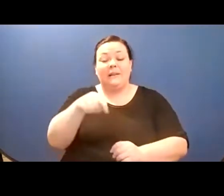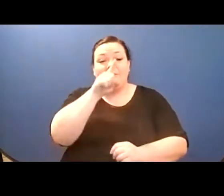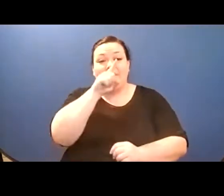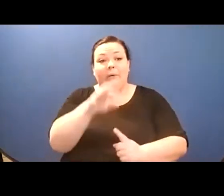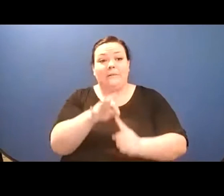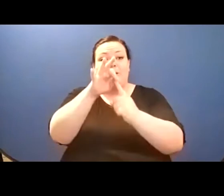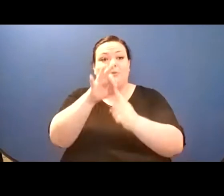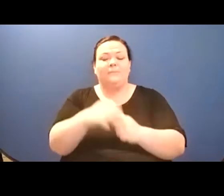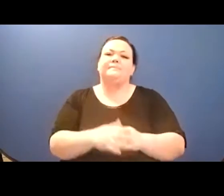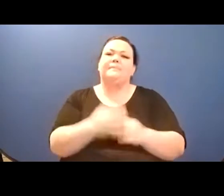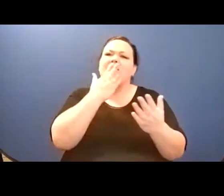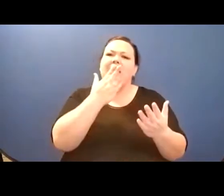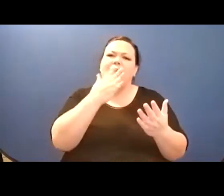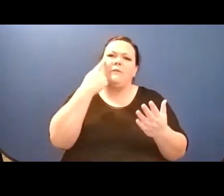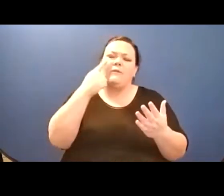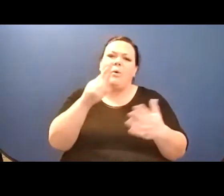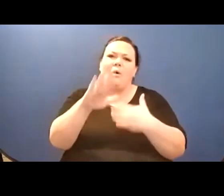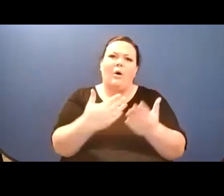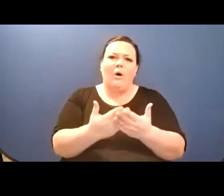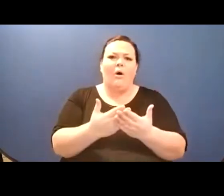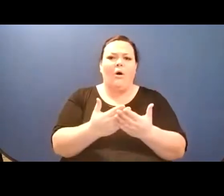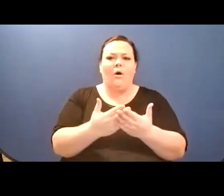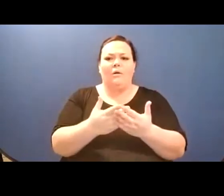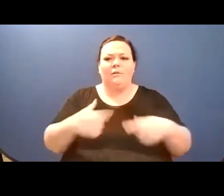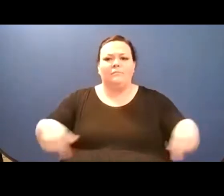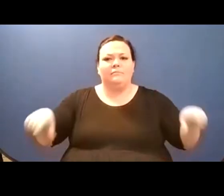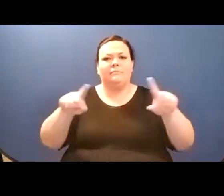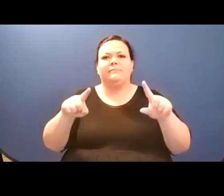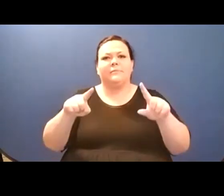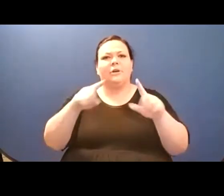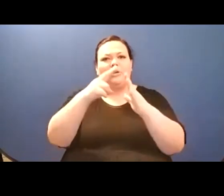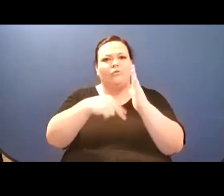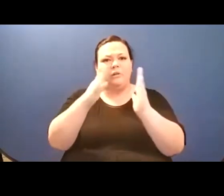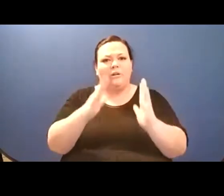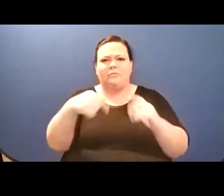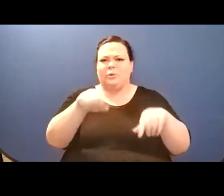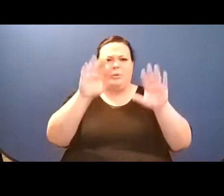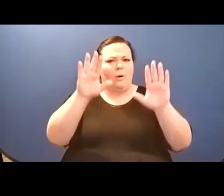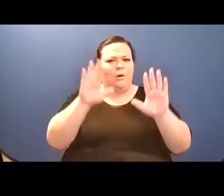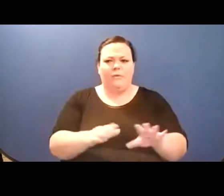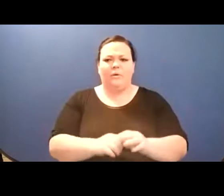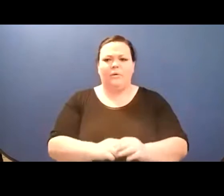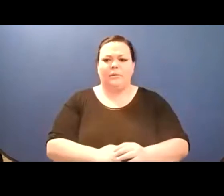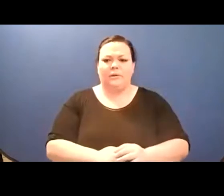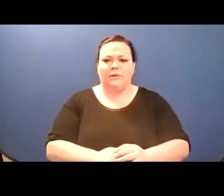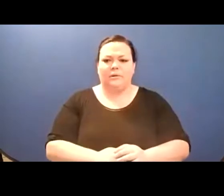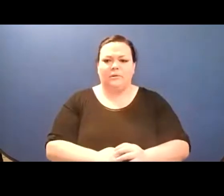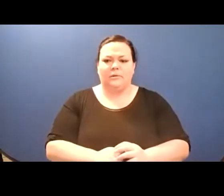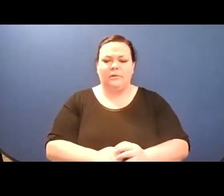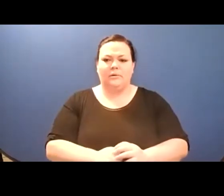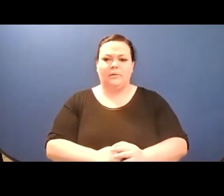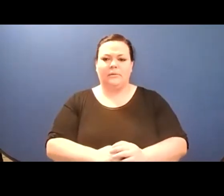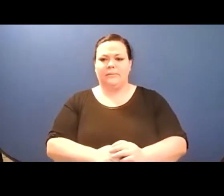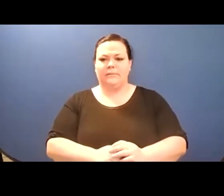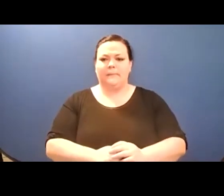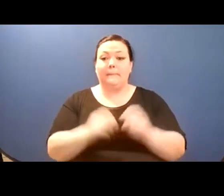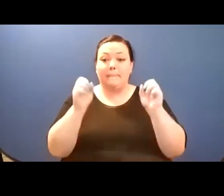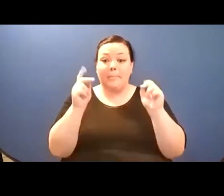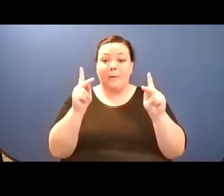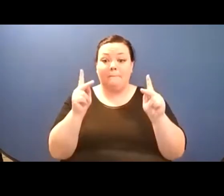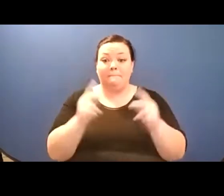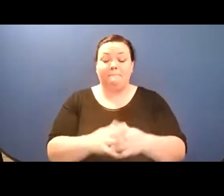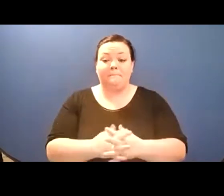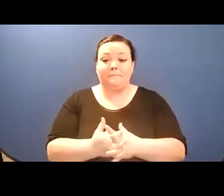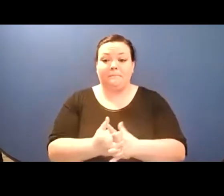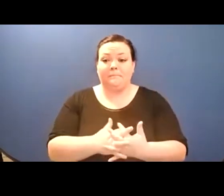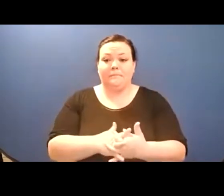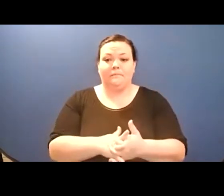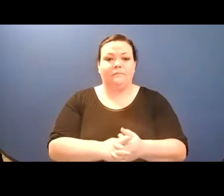Steady.// Steady now, a sense is pealing out the surface areas.// Observe here the fit expressions,